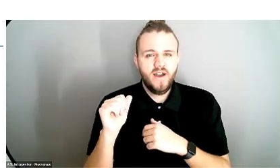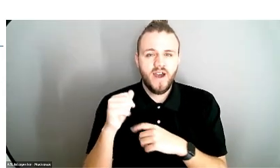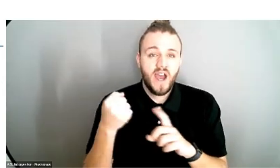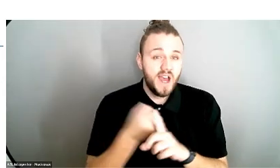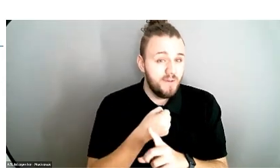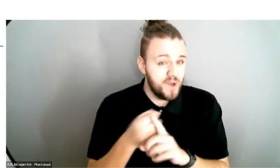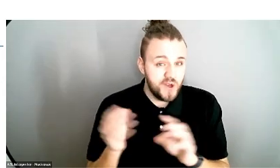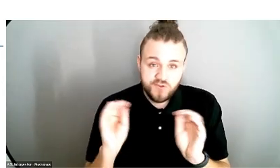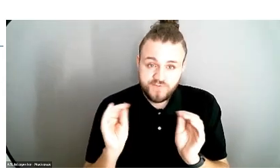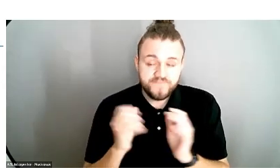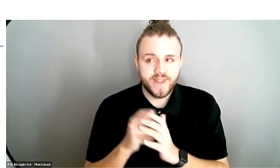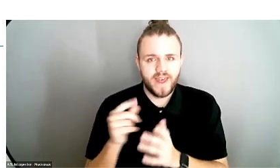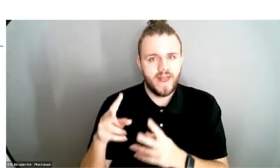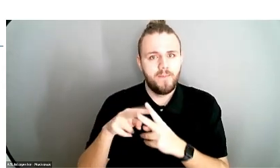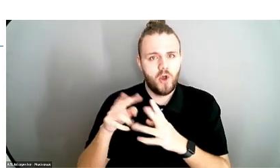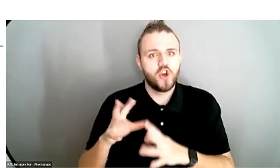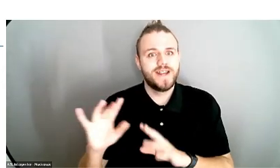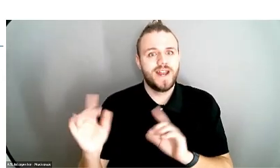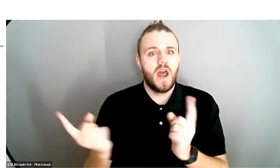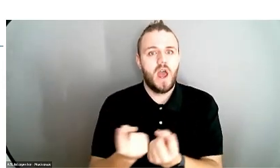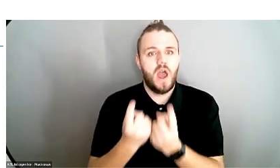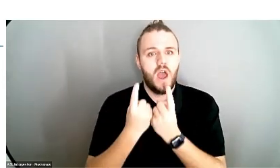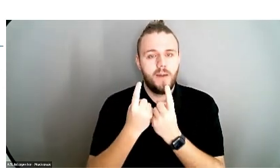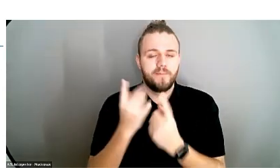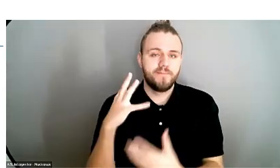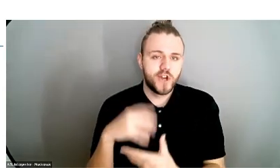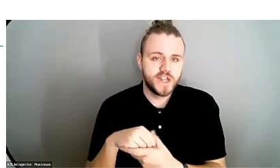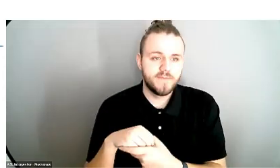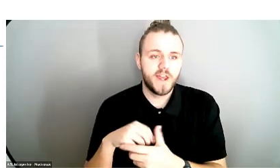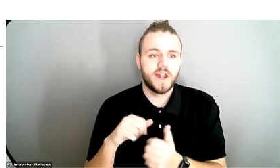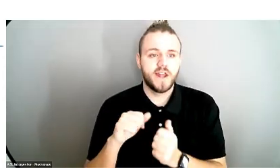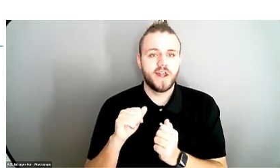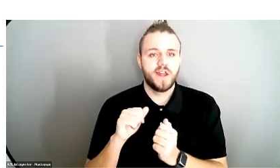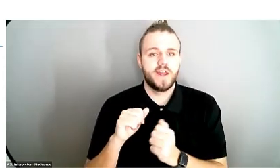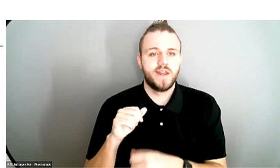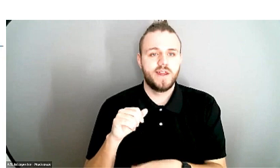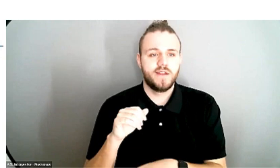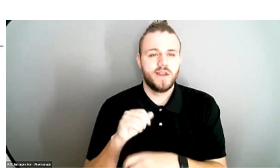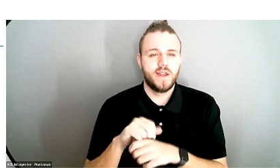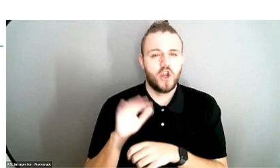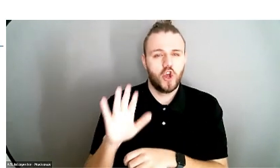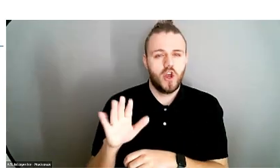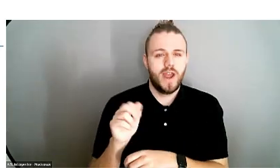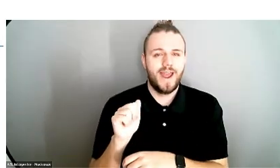the partner actually came and participated in the antenatal care.